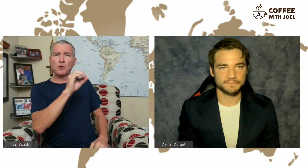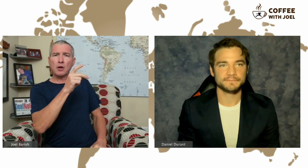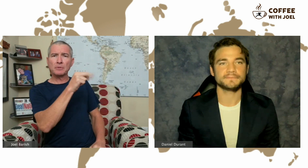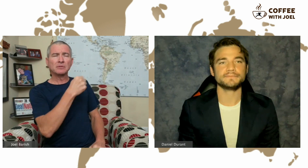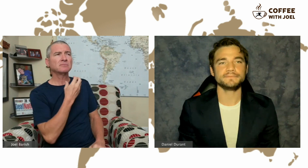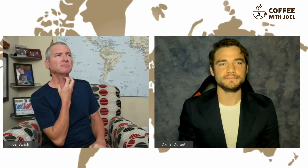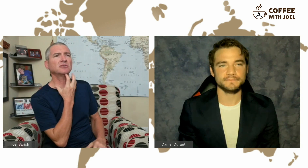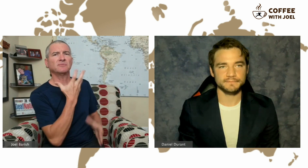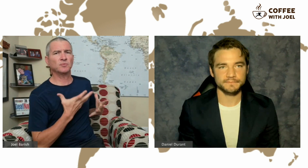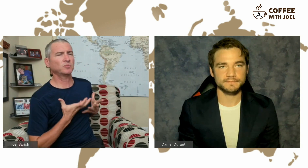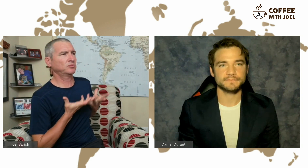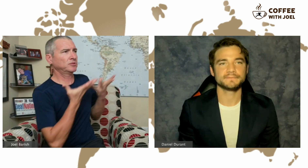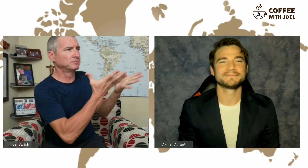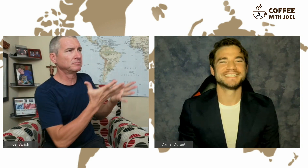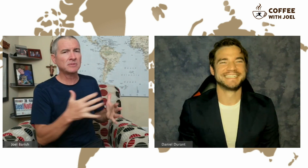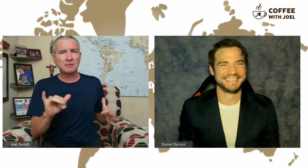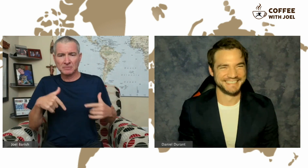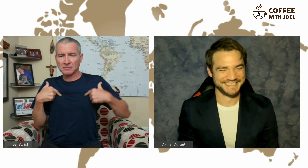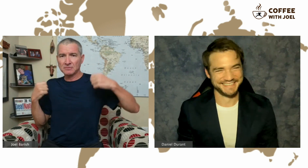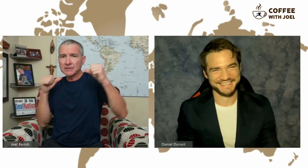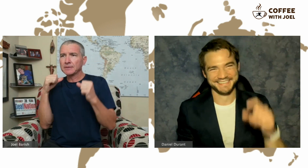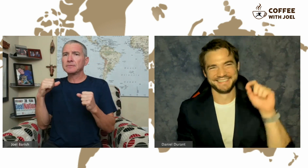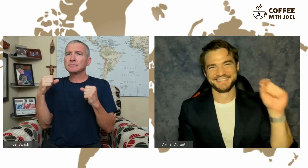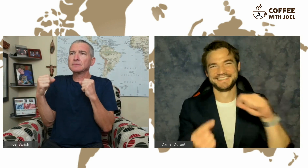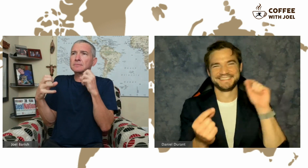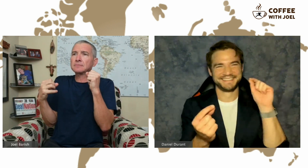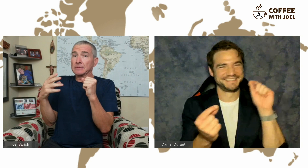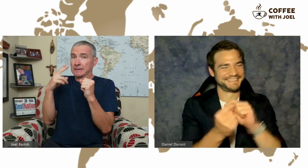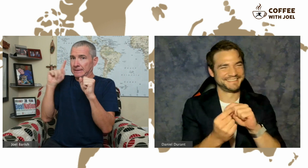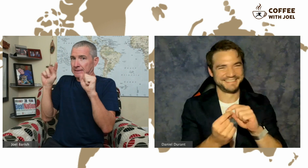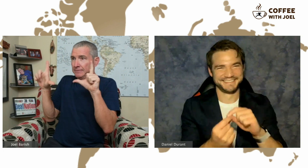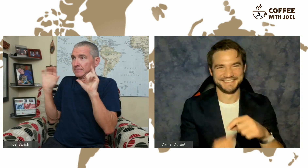like someone singing opera. Exactly!